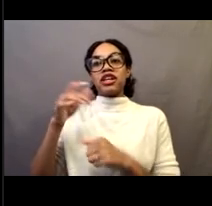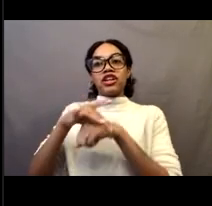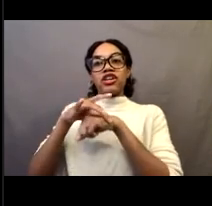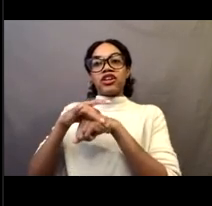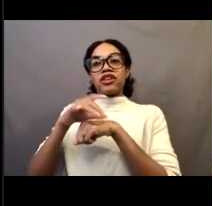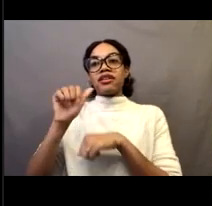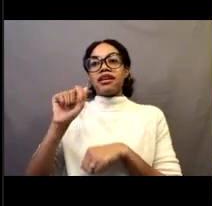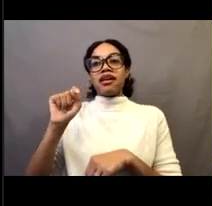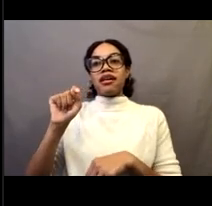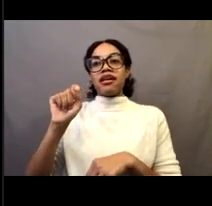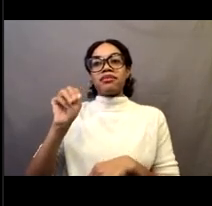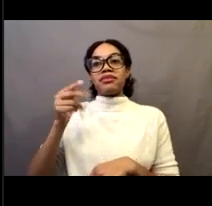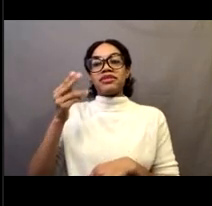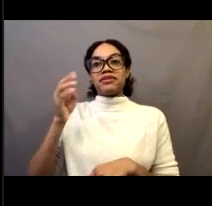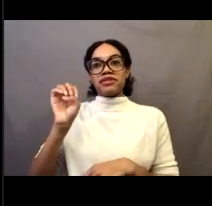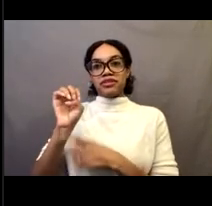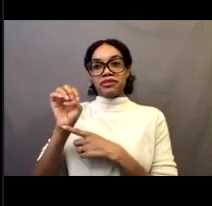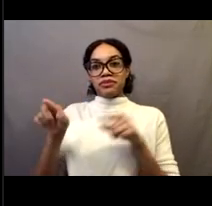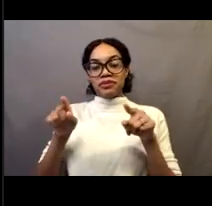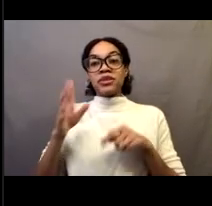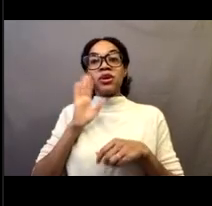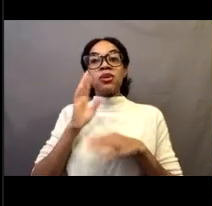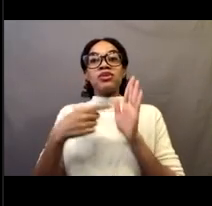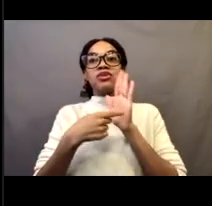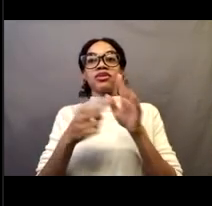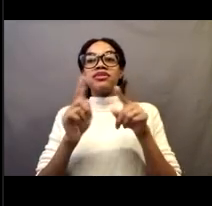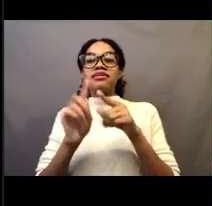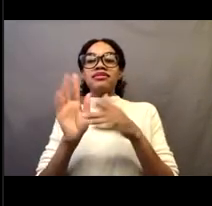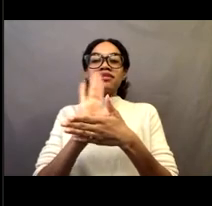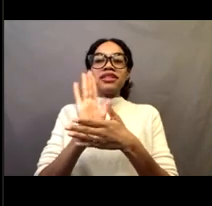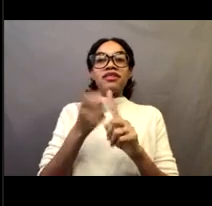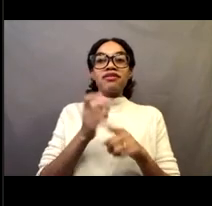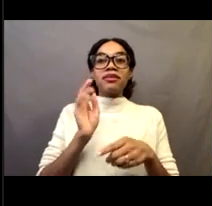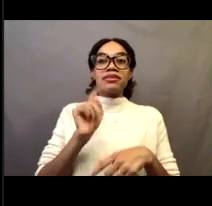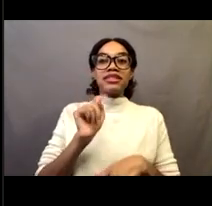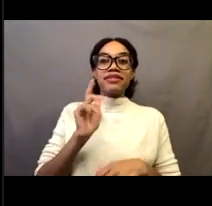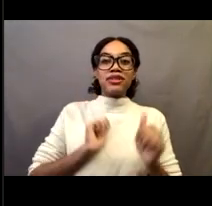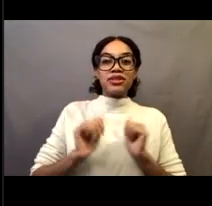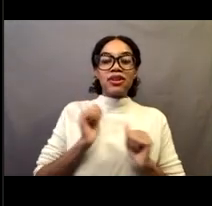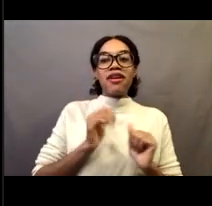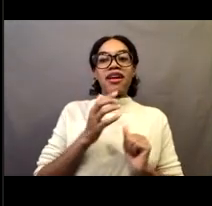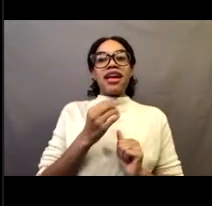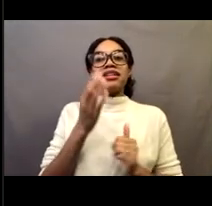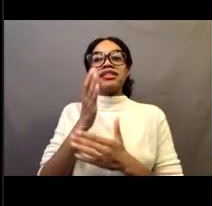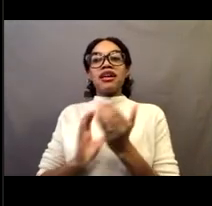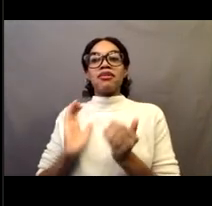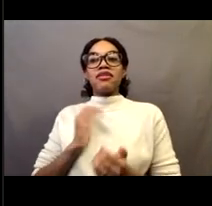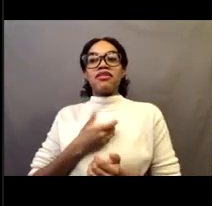as well as an activity from RC or atmosphere curriculum. And you can find everything we're going to share today